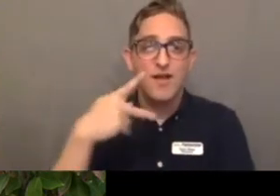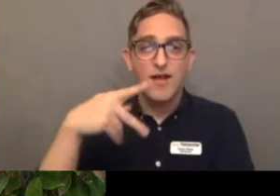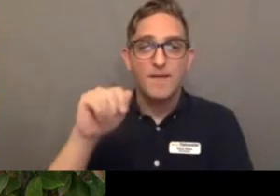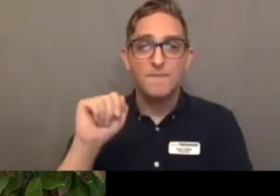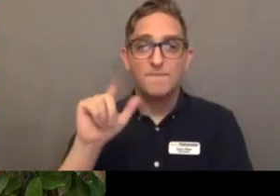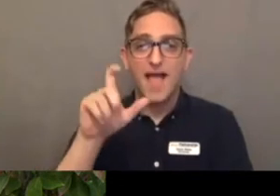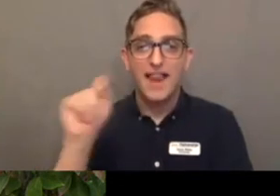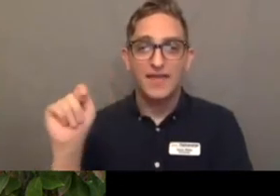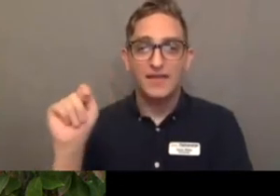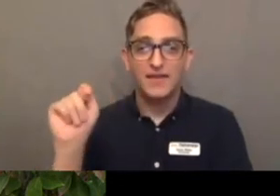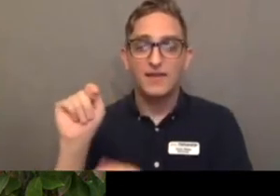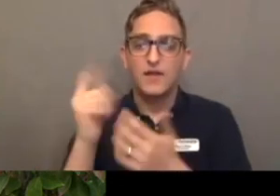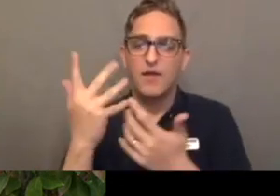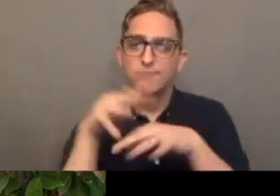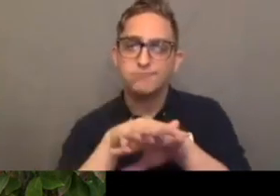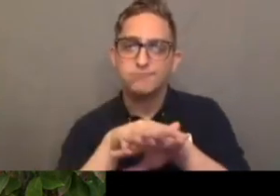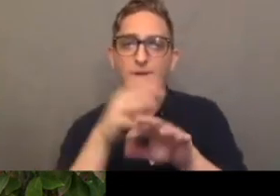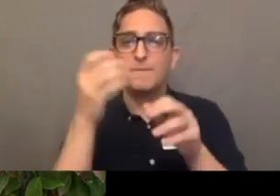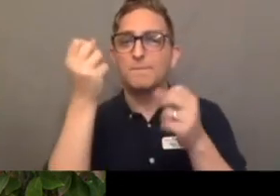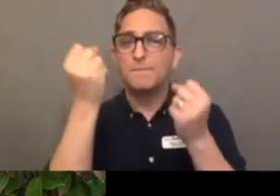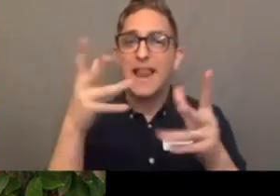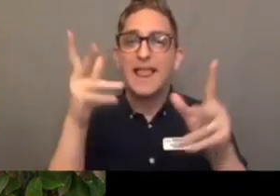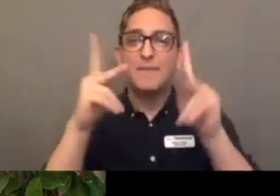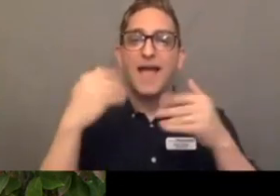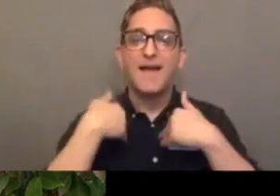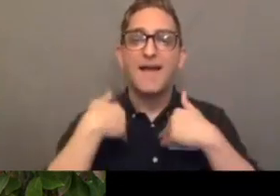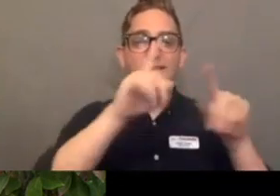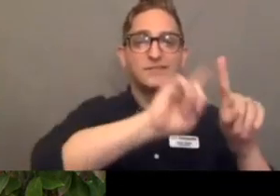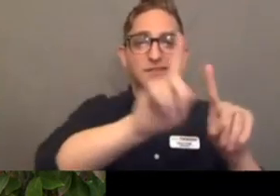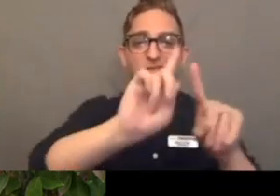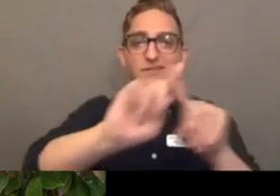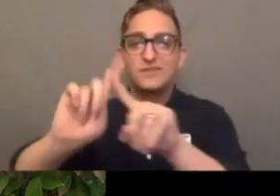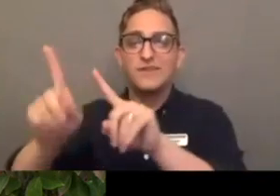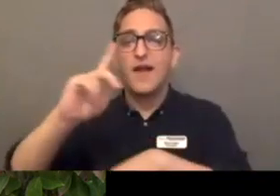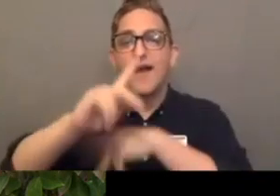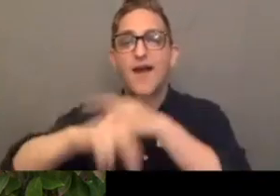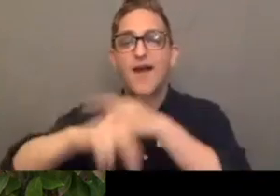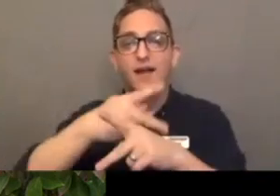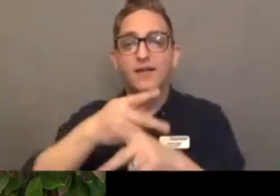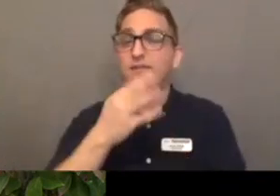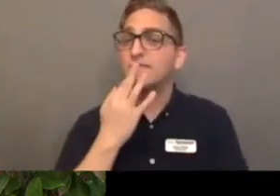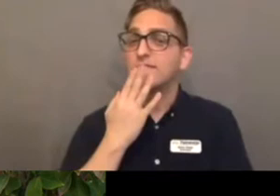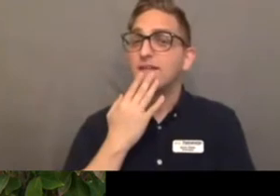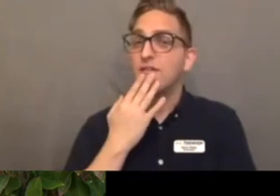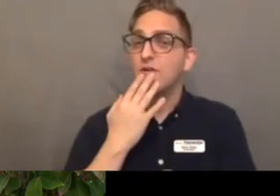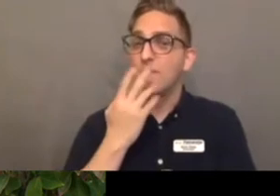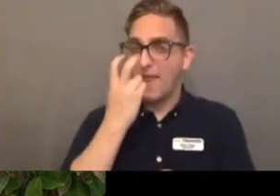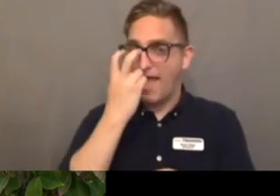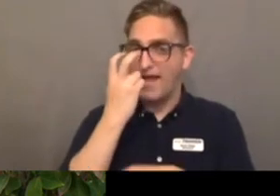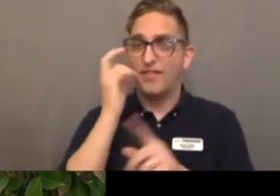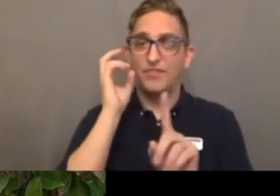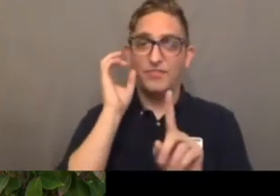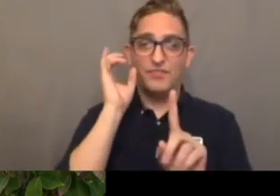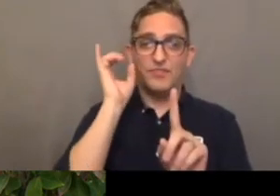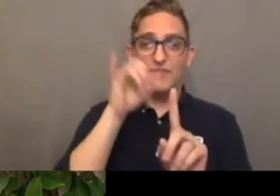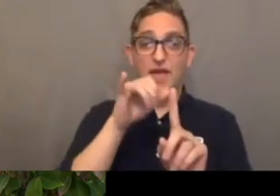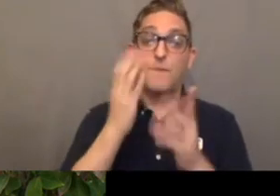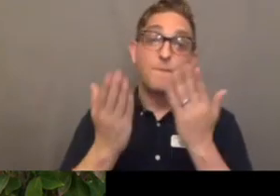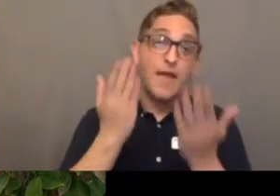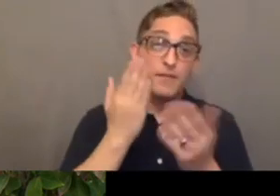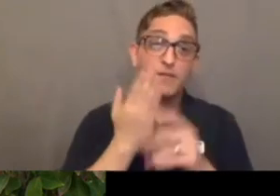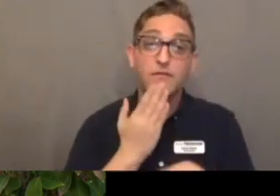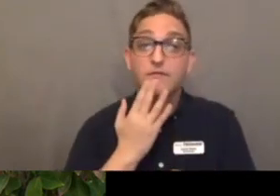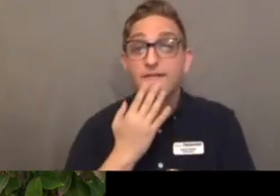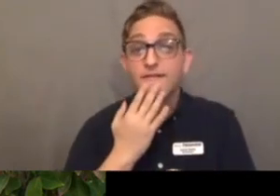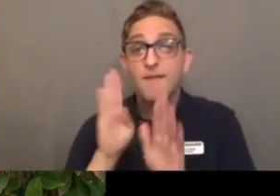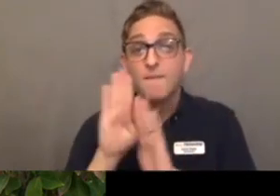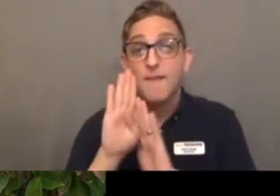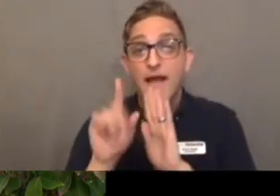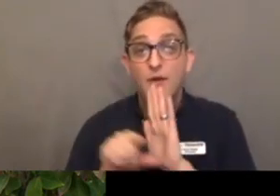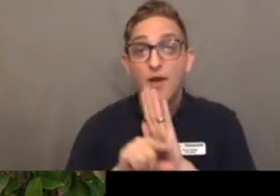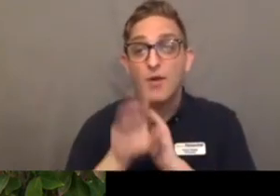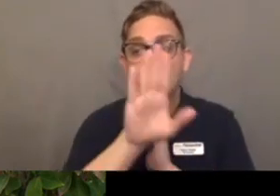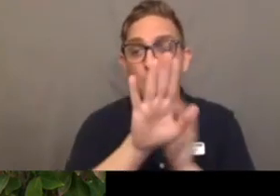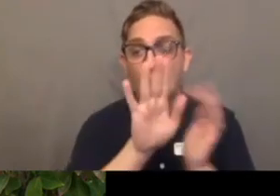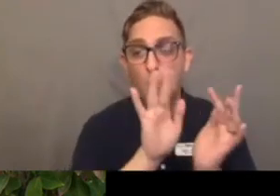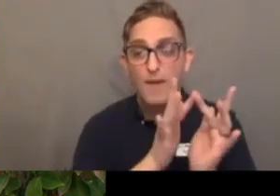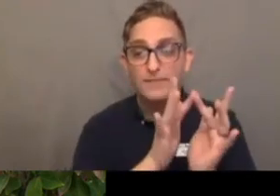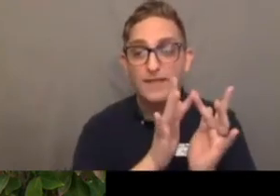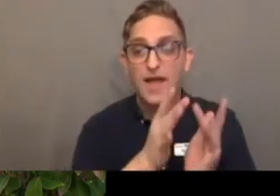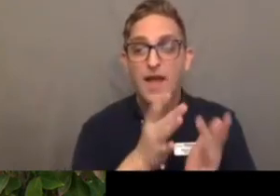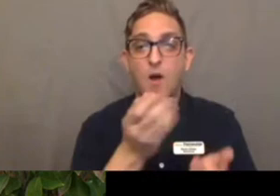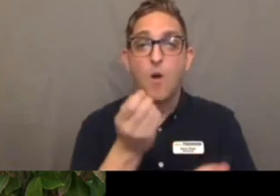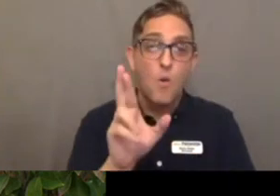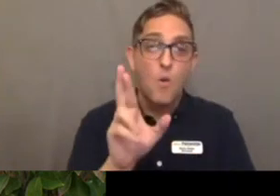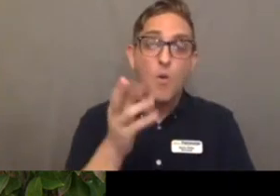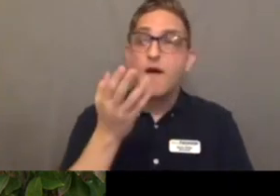to account for. The color of your background of your website versus the color of the font.